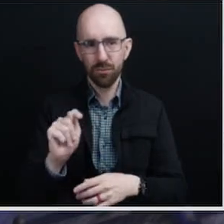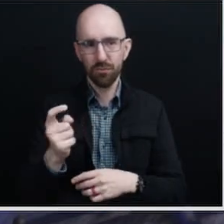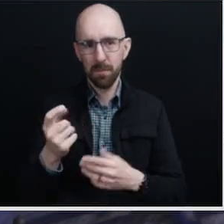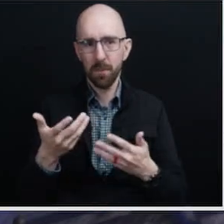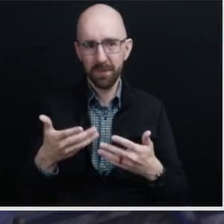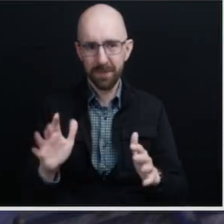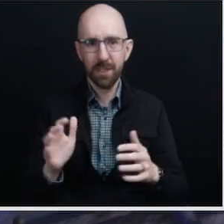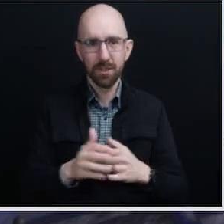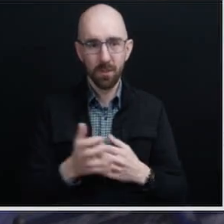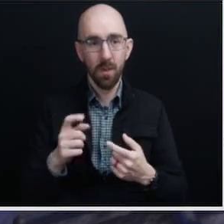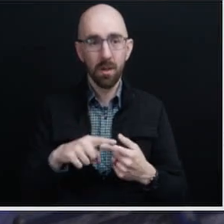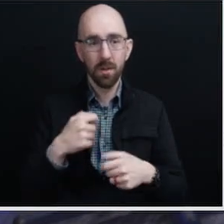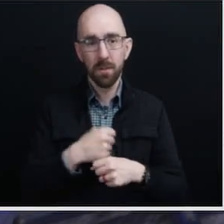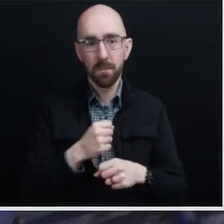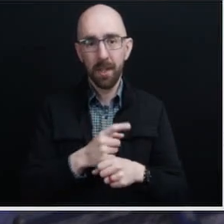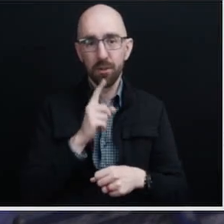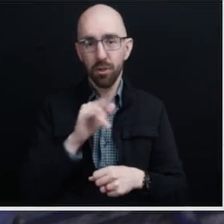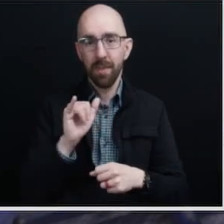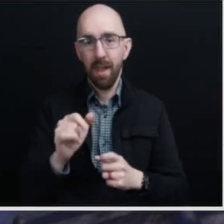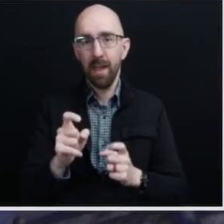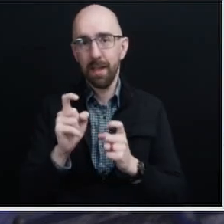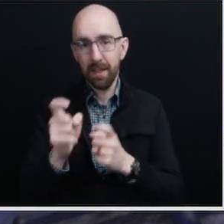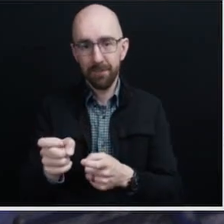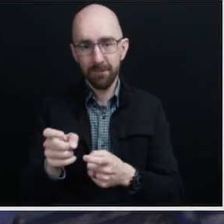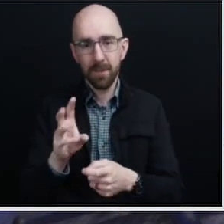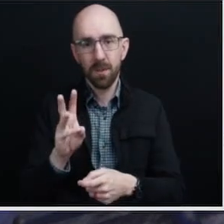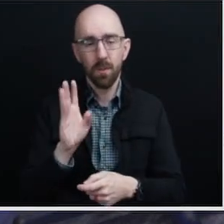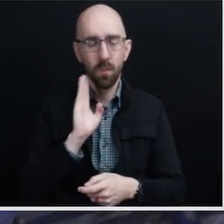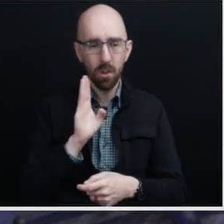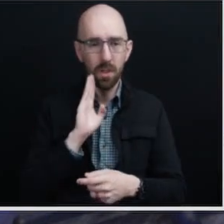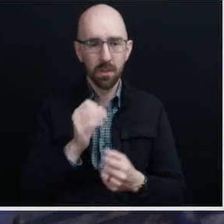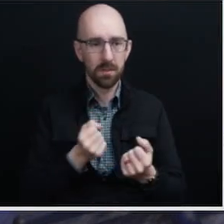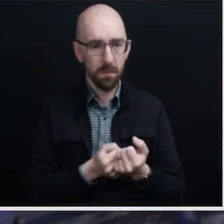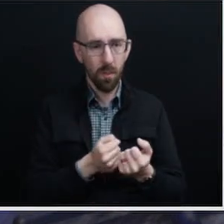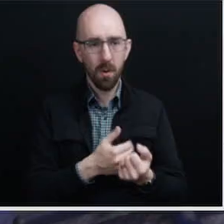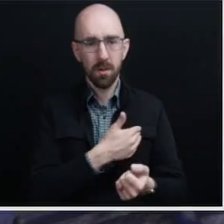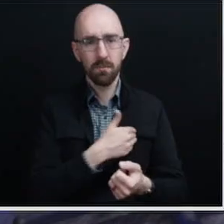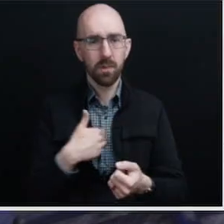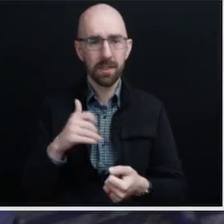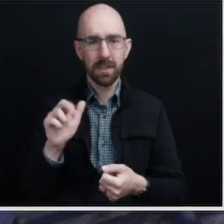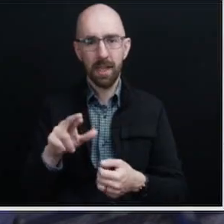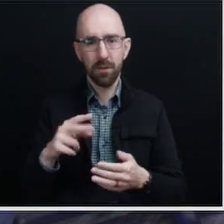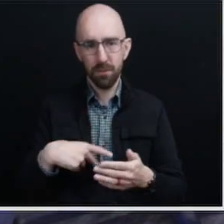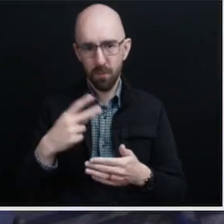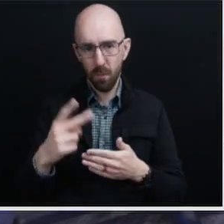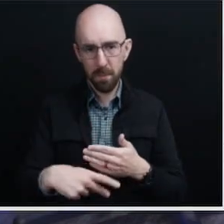wanted to make sure that that gift would support the breast cancer program and it would establish